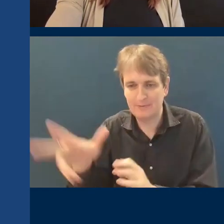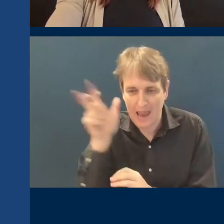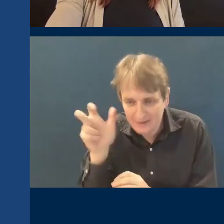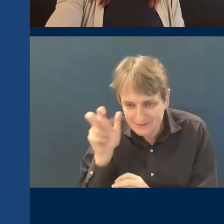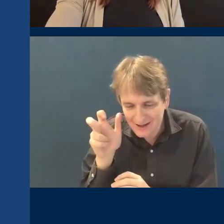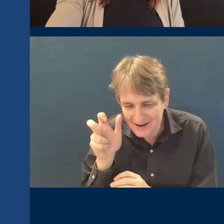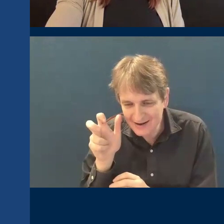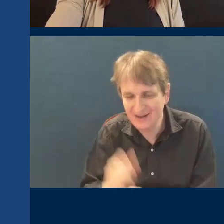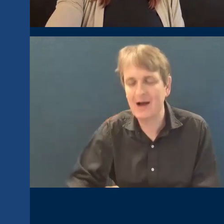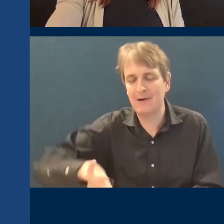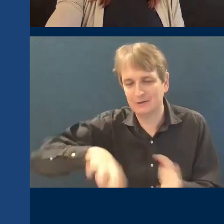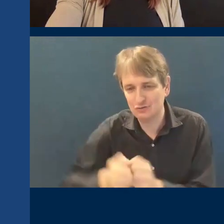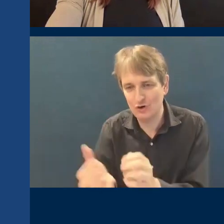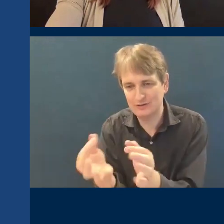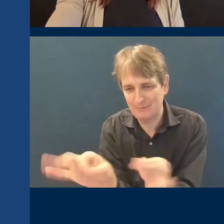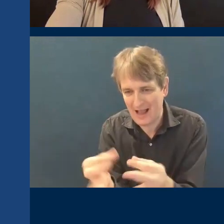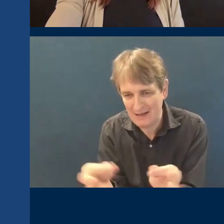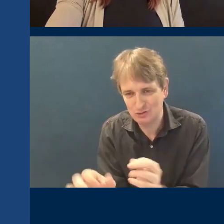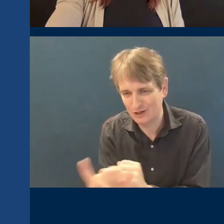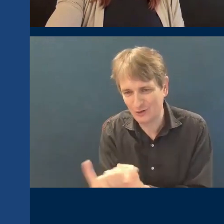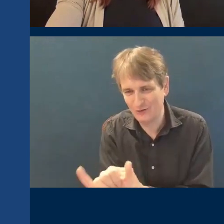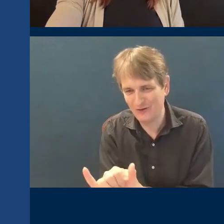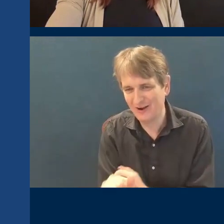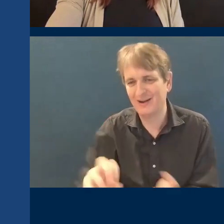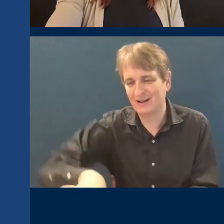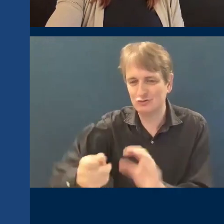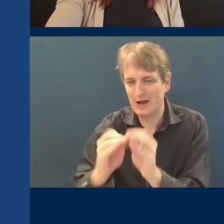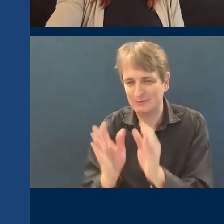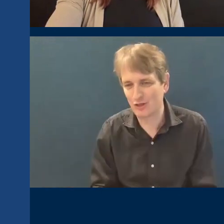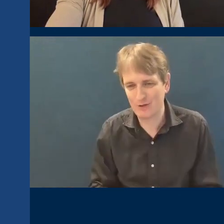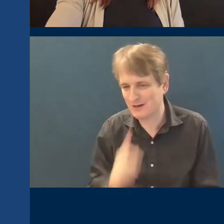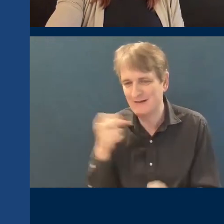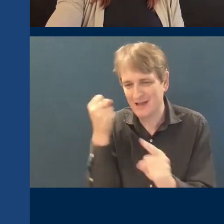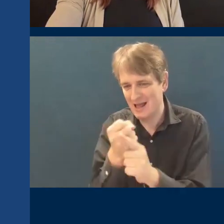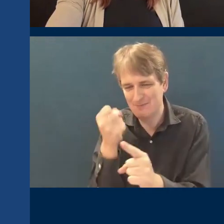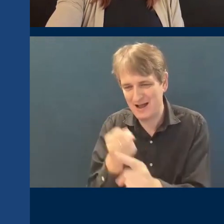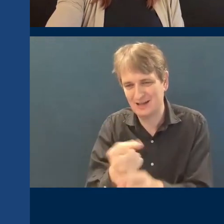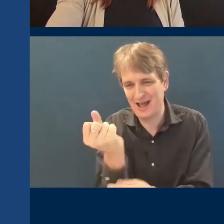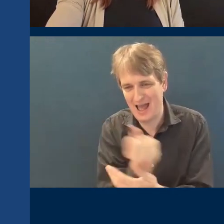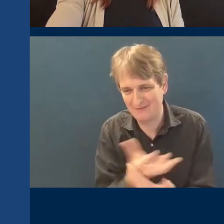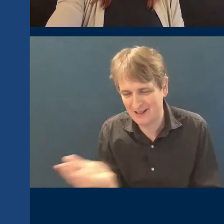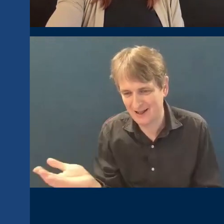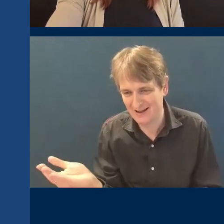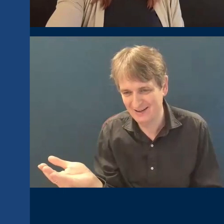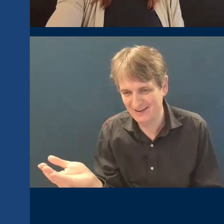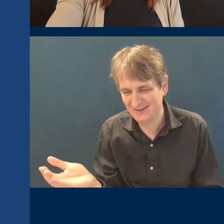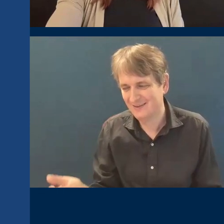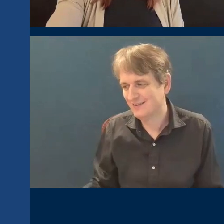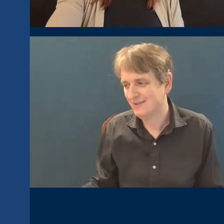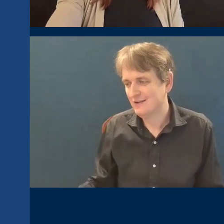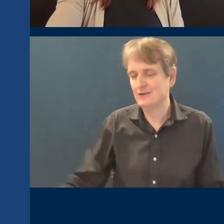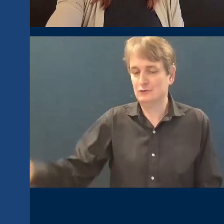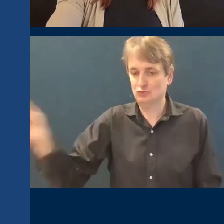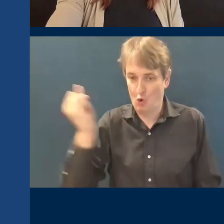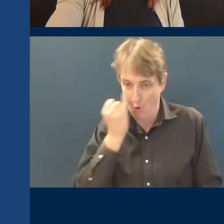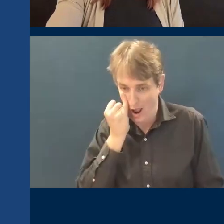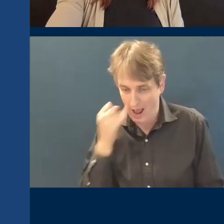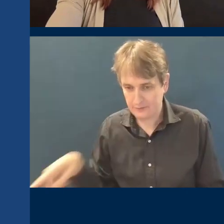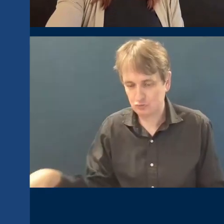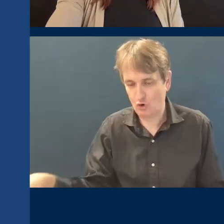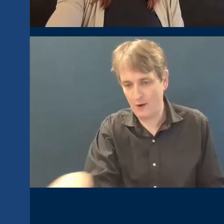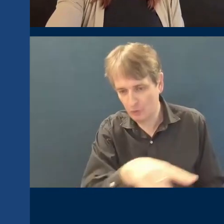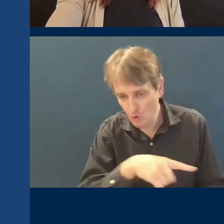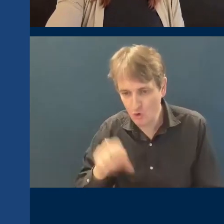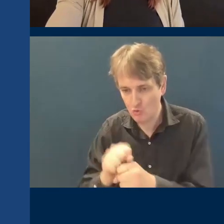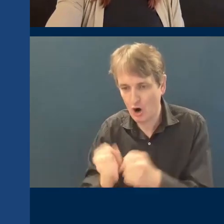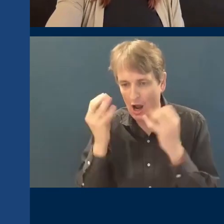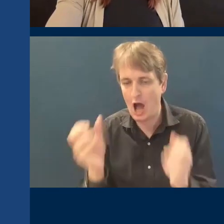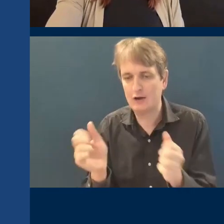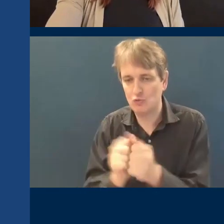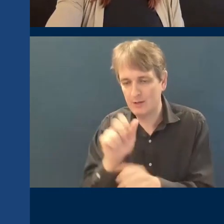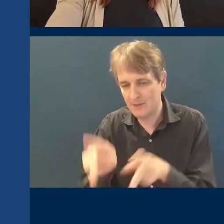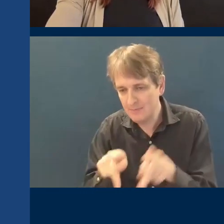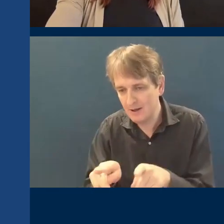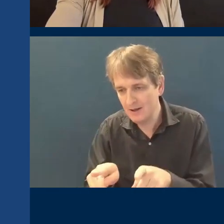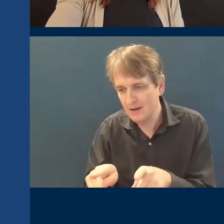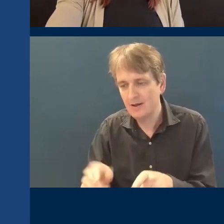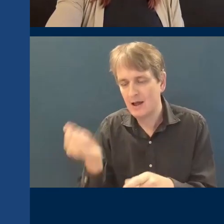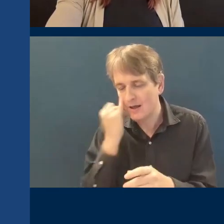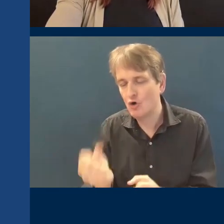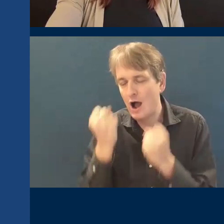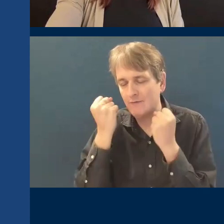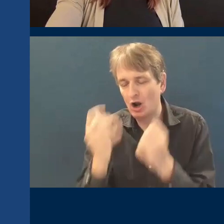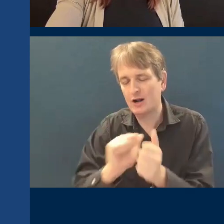so it can really mess up the hearing. It can mess up with the captioning, and it can have an impact on the interpretation as well. So if you are working with people